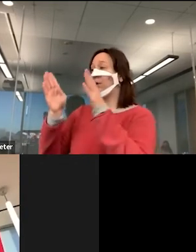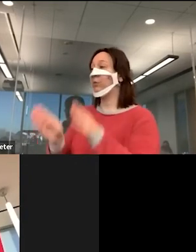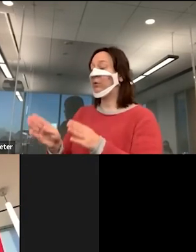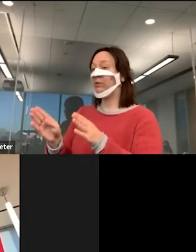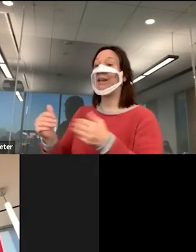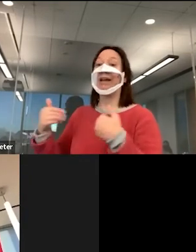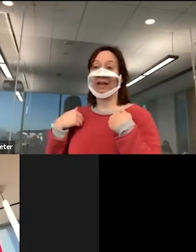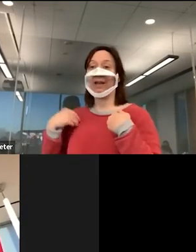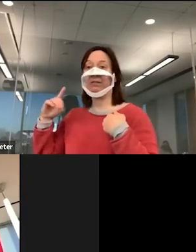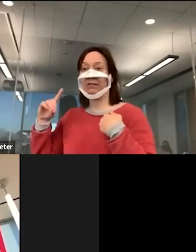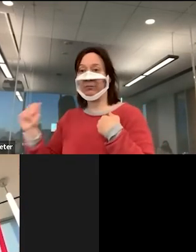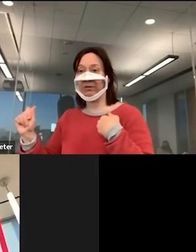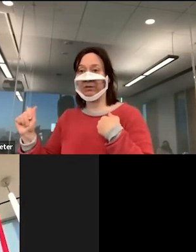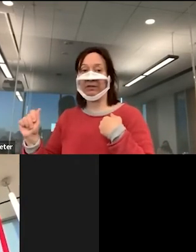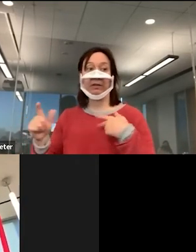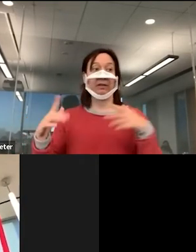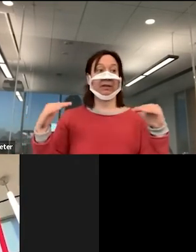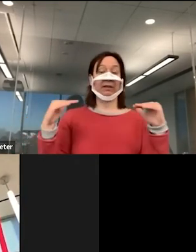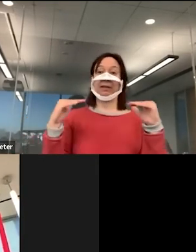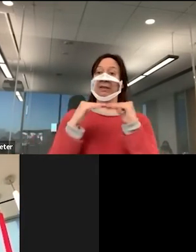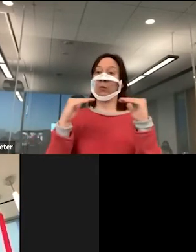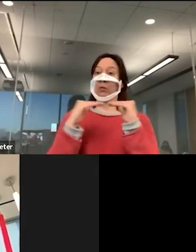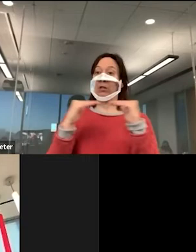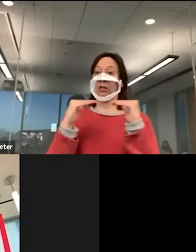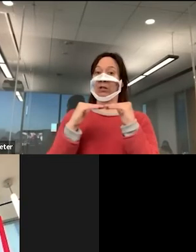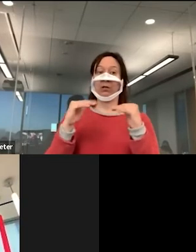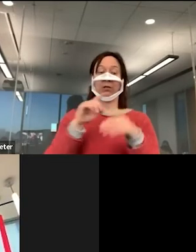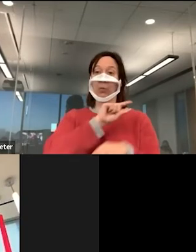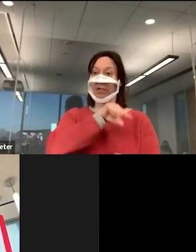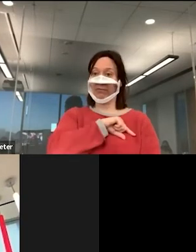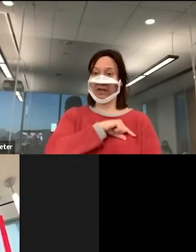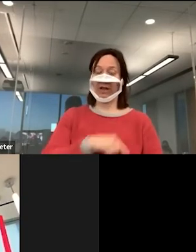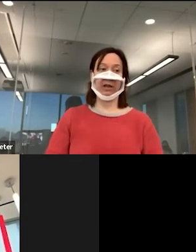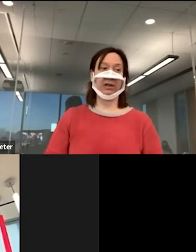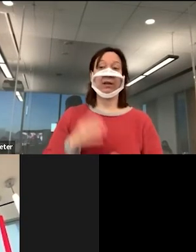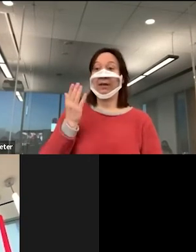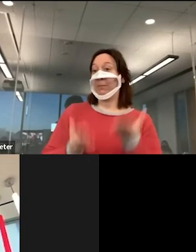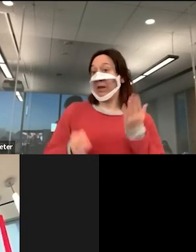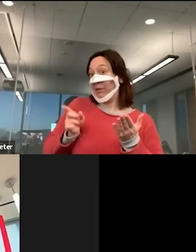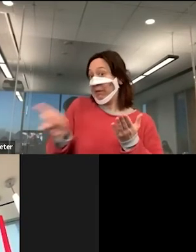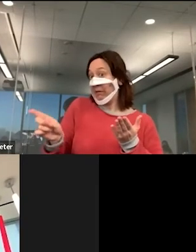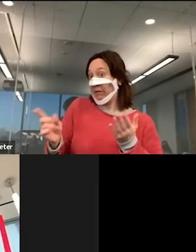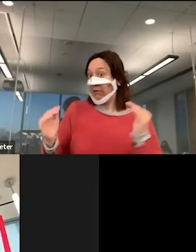qualified for the job and maybe the person with a disability is even more qualified we are still